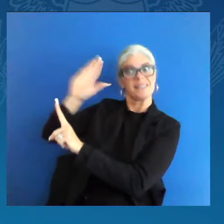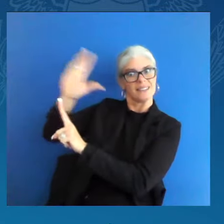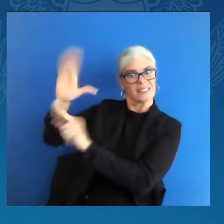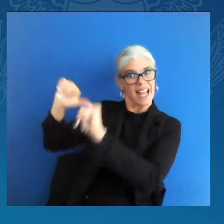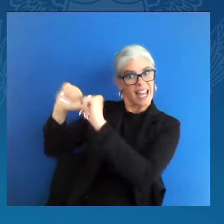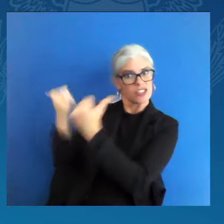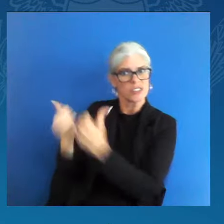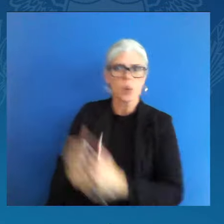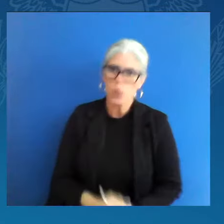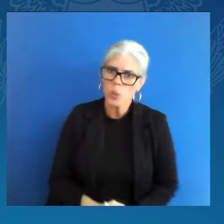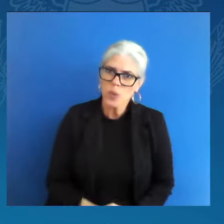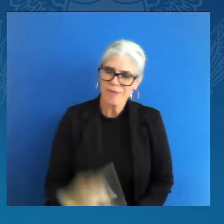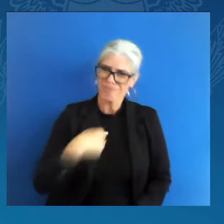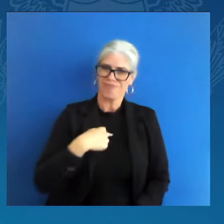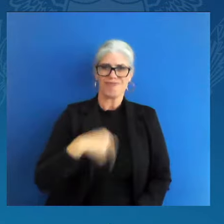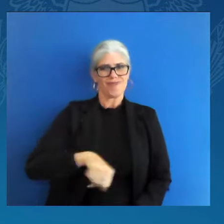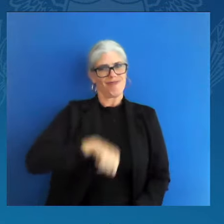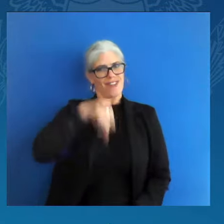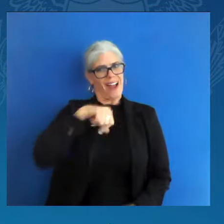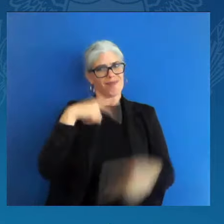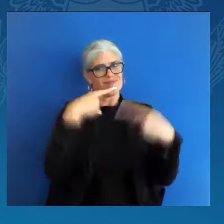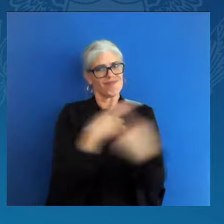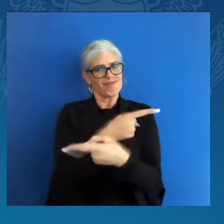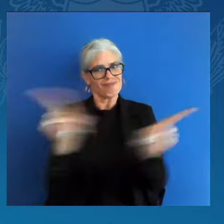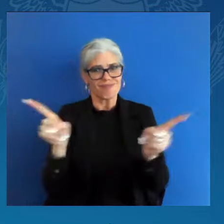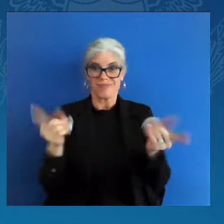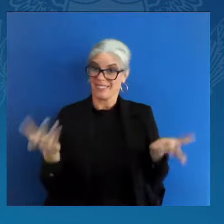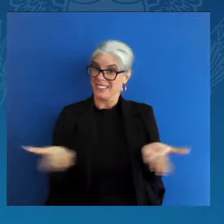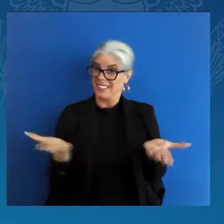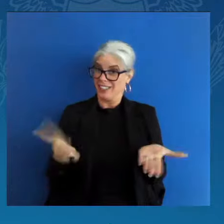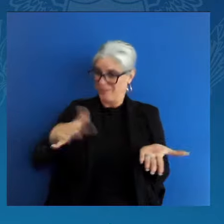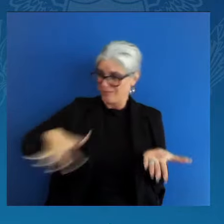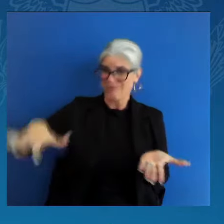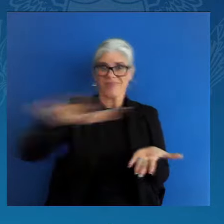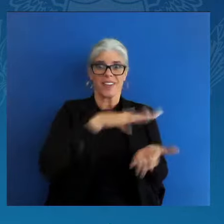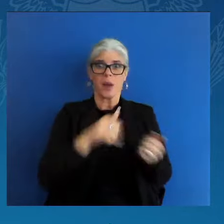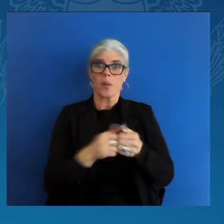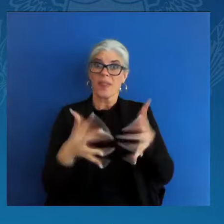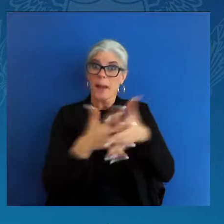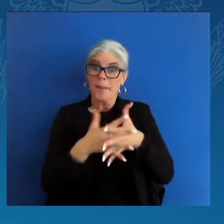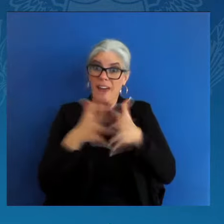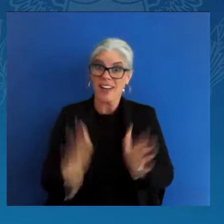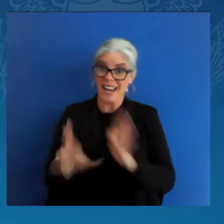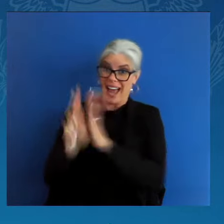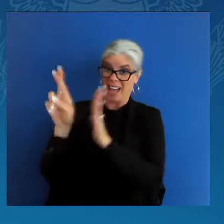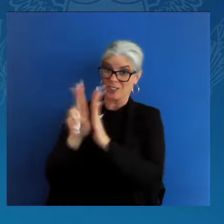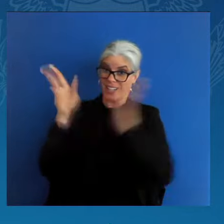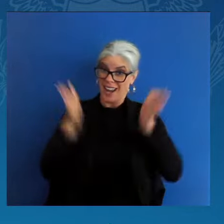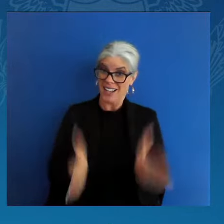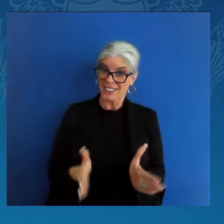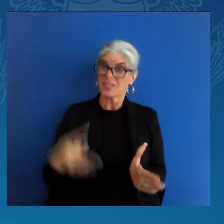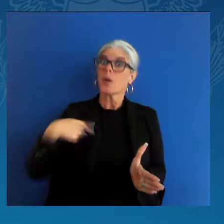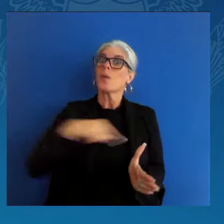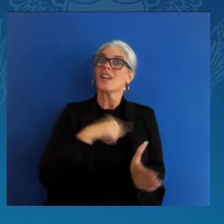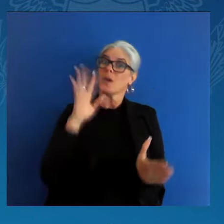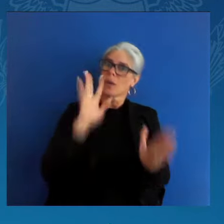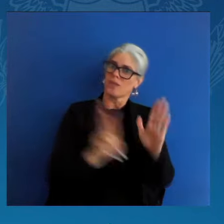on the surface of the Moon by the end of the decade. This announcement and this meeting